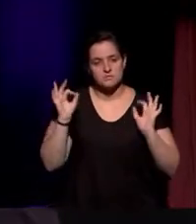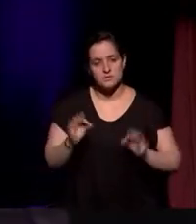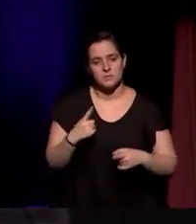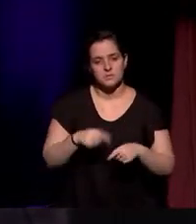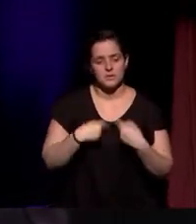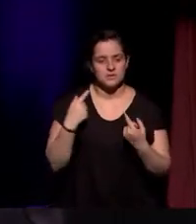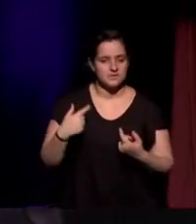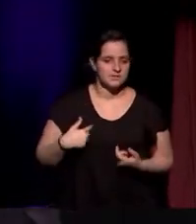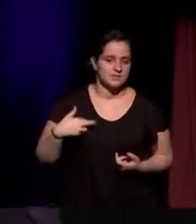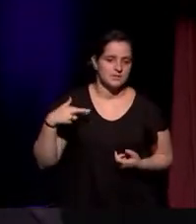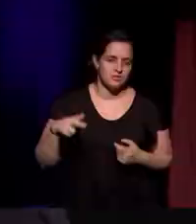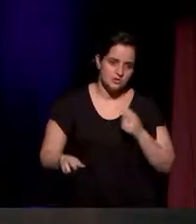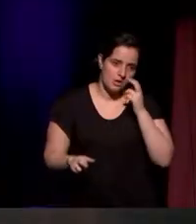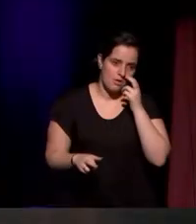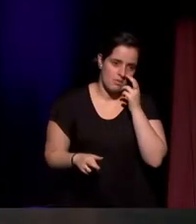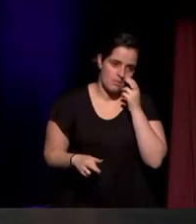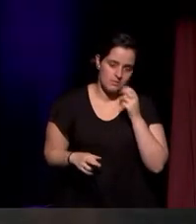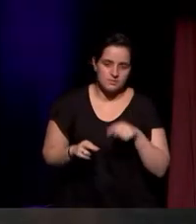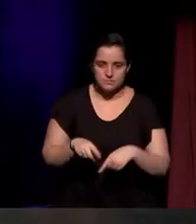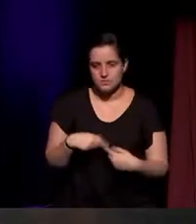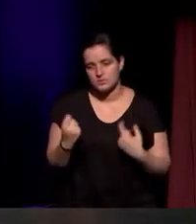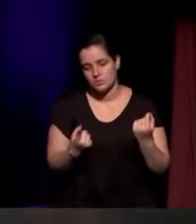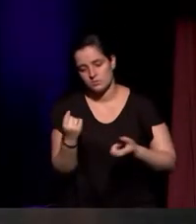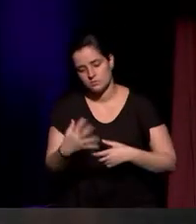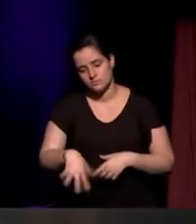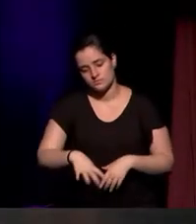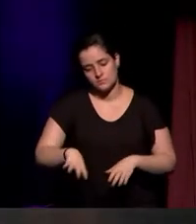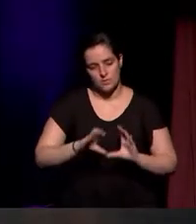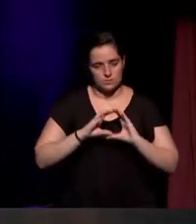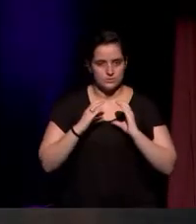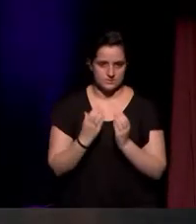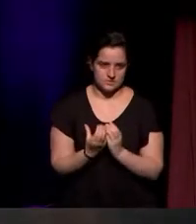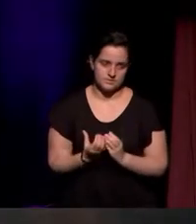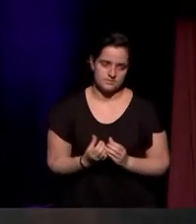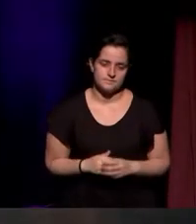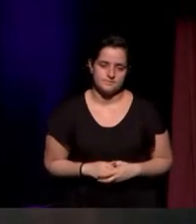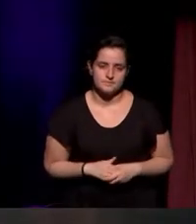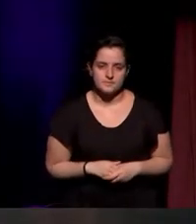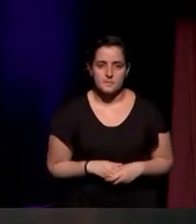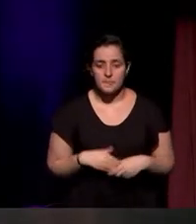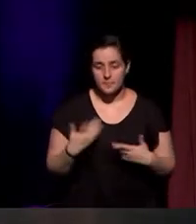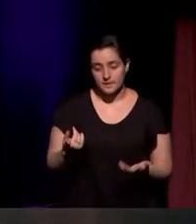in some situations, in some communities, so this feminicide…